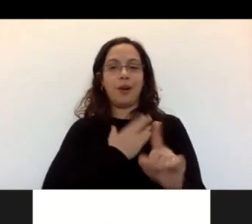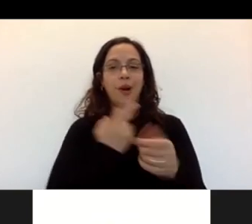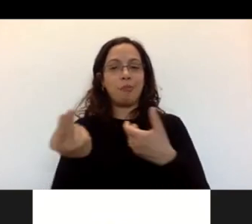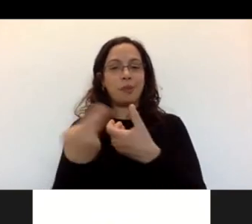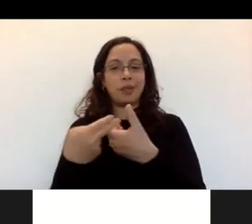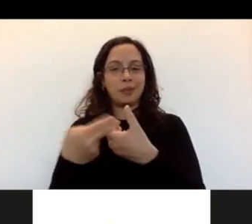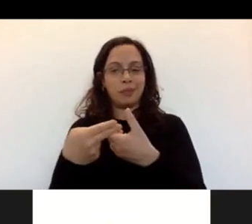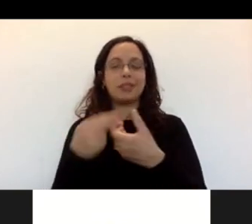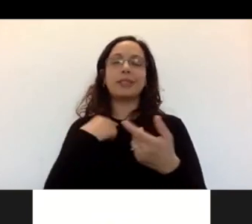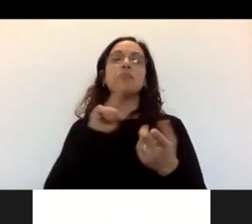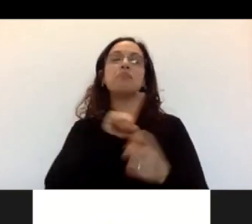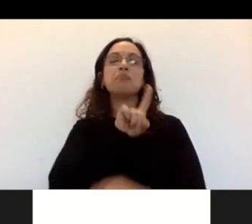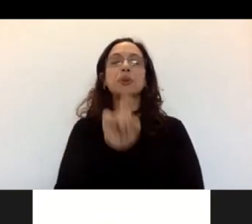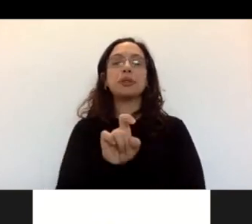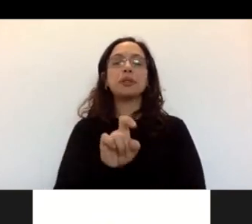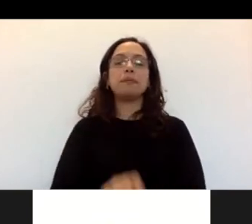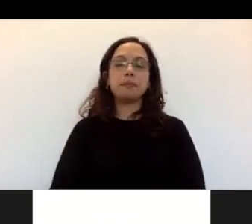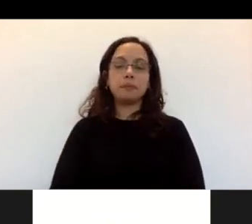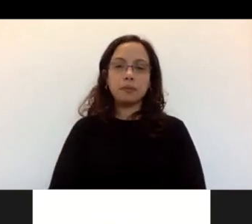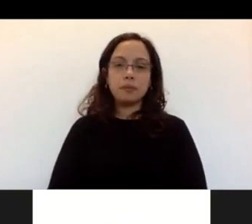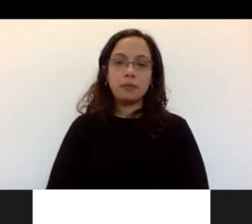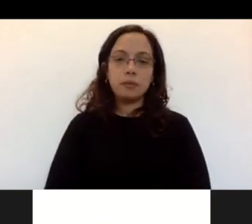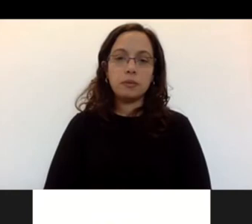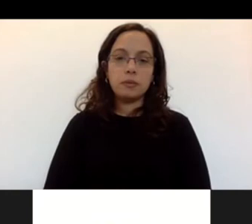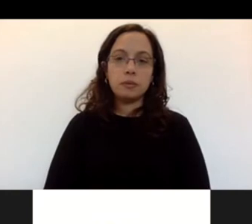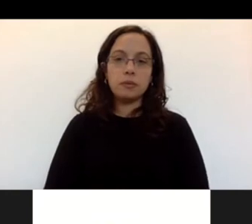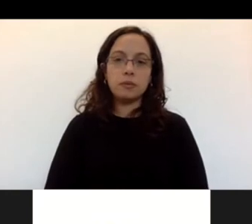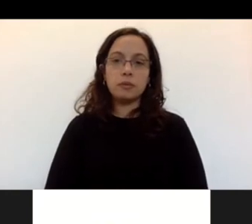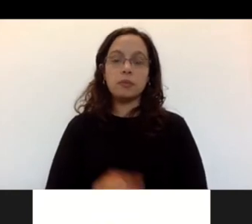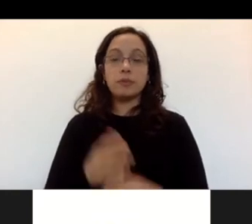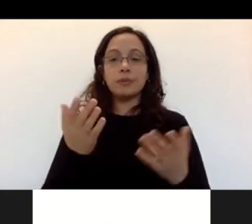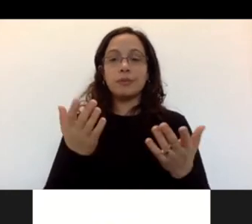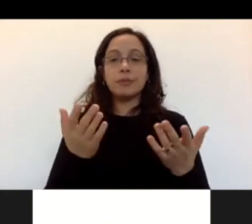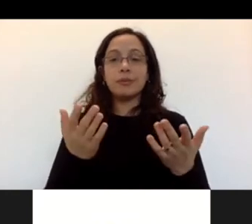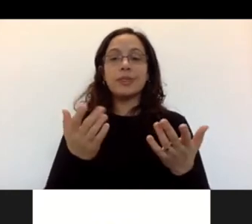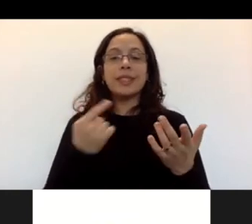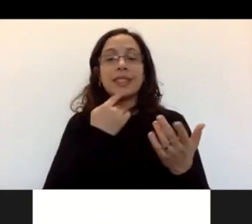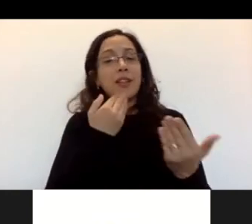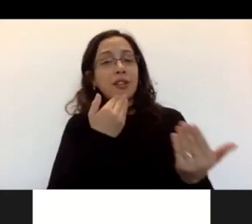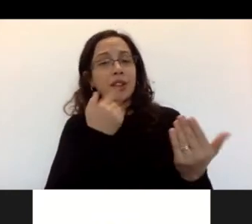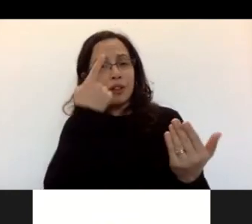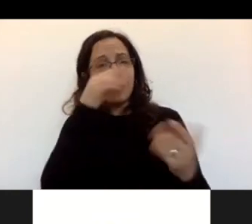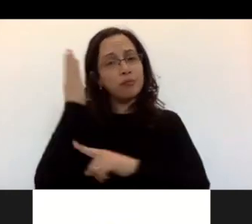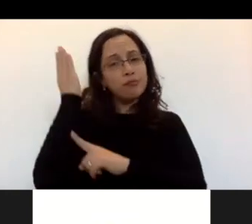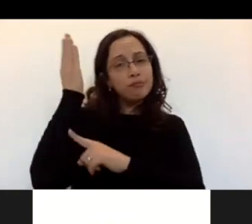um uh it's actually from uh who says; thank you for your talk, I have heard that Israel's